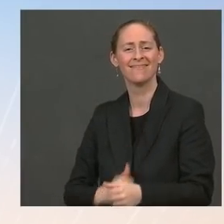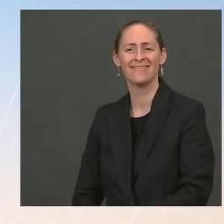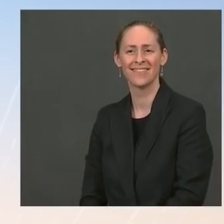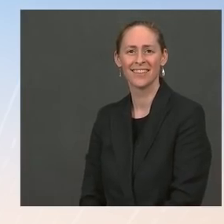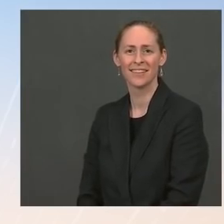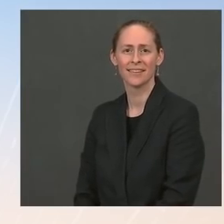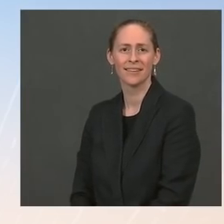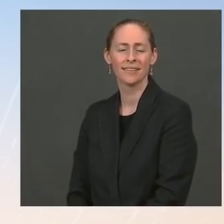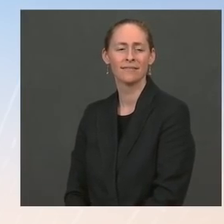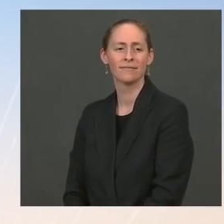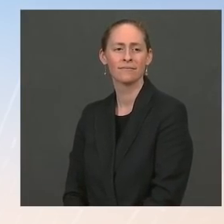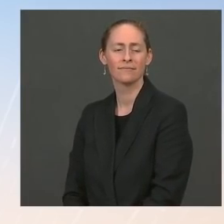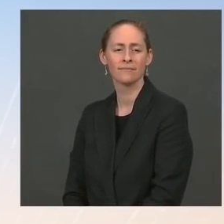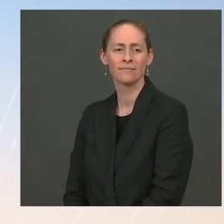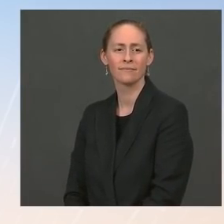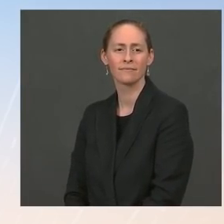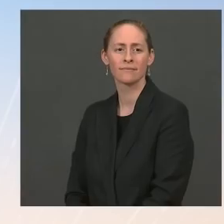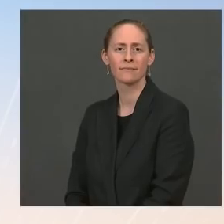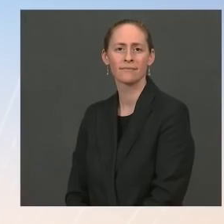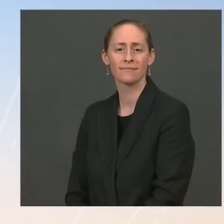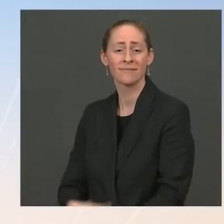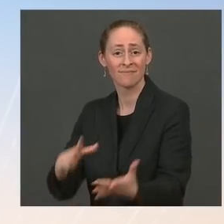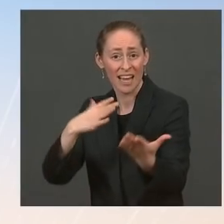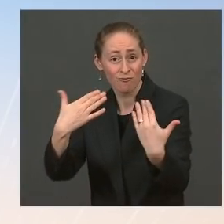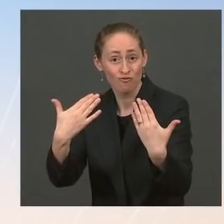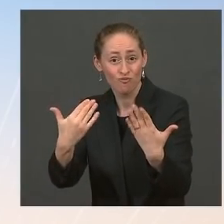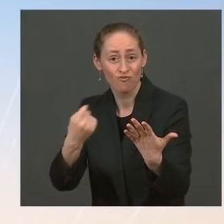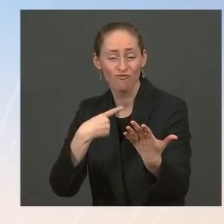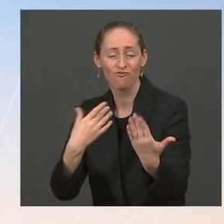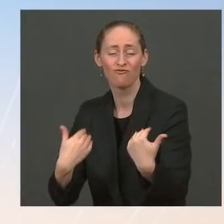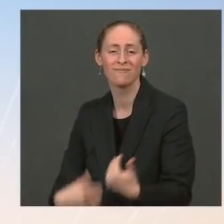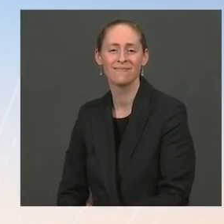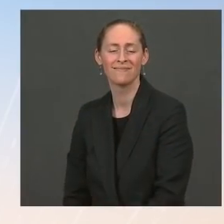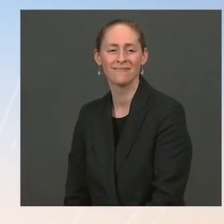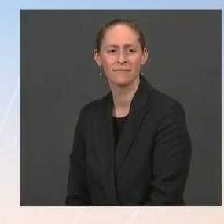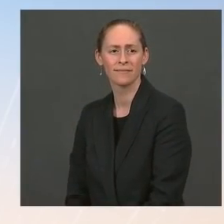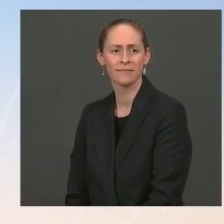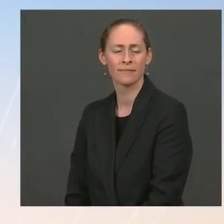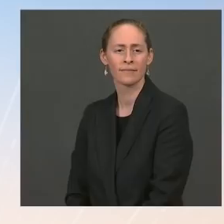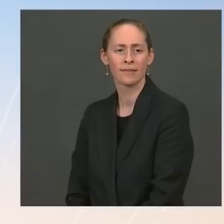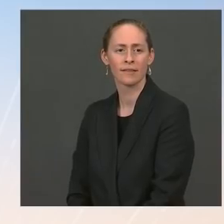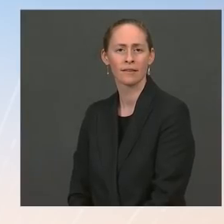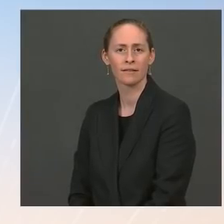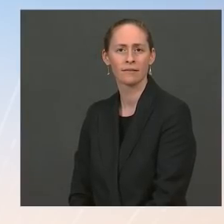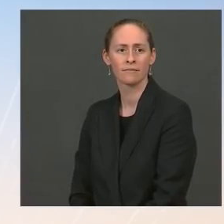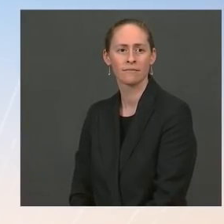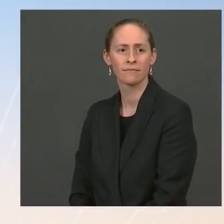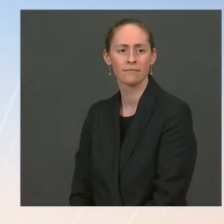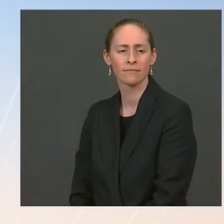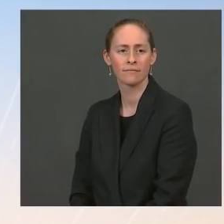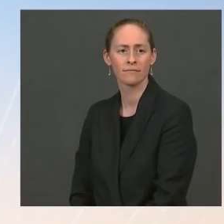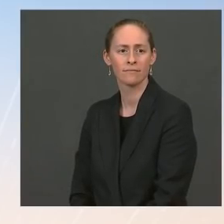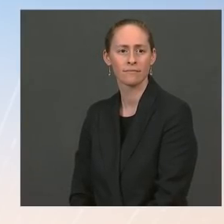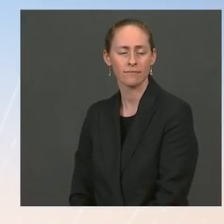Ms. Psaki: Yes, built in the DNA. The Press: Next to -- so, Thanksgiving, as well, for the chair, still? Ms. Psaki: It still remains, as Chris said yesterday,